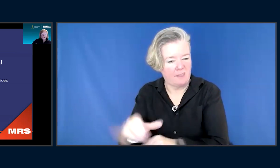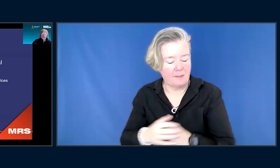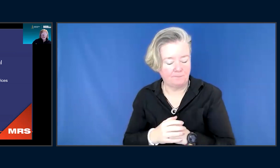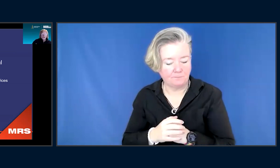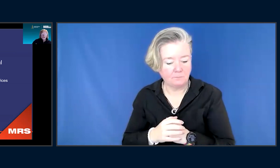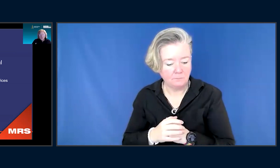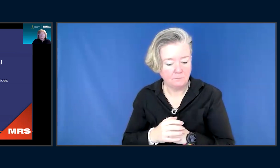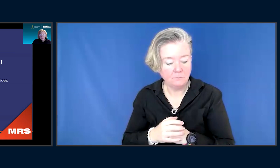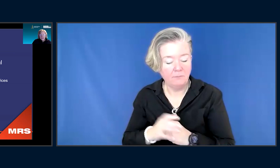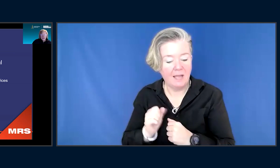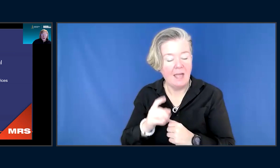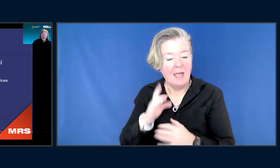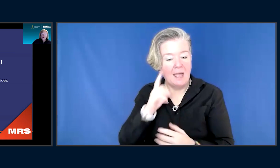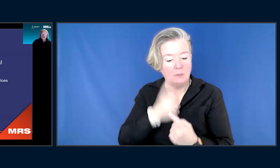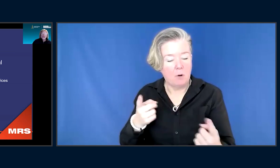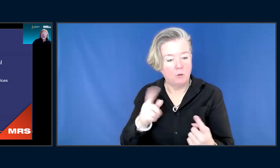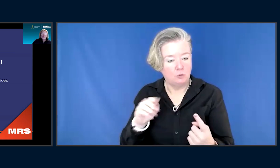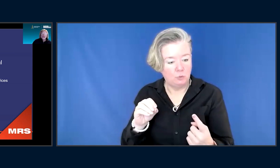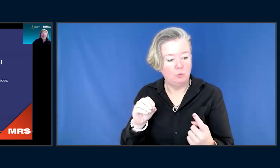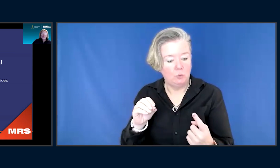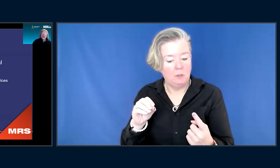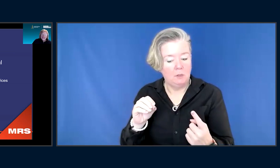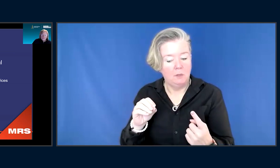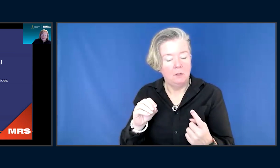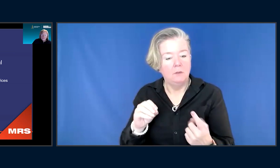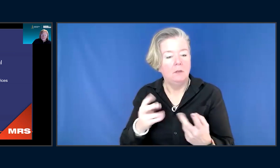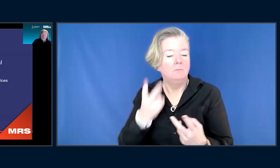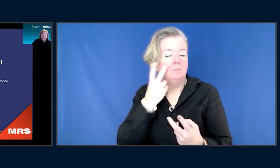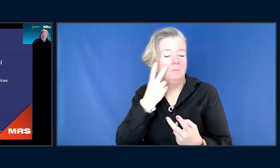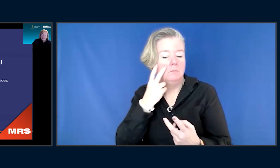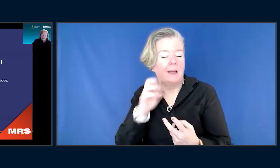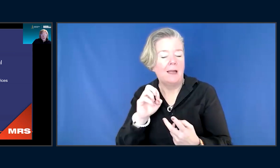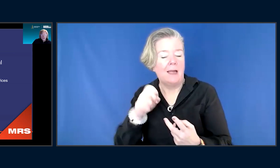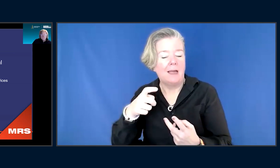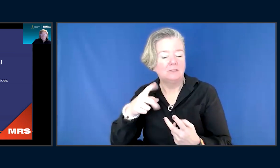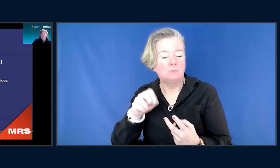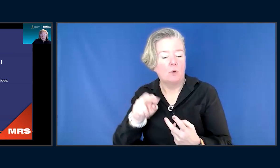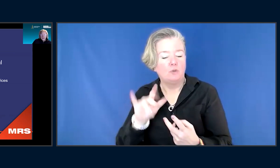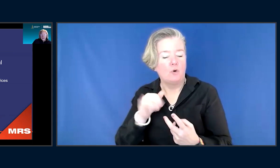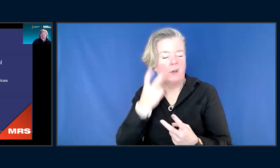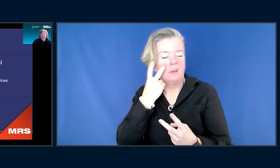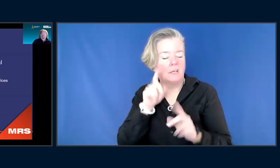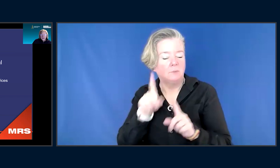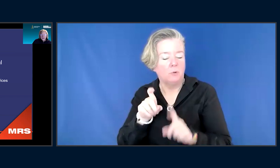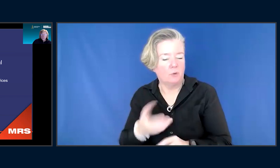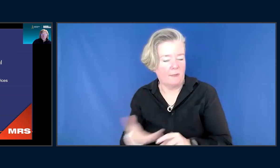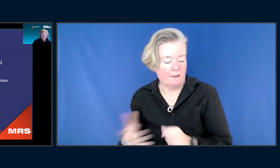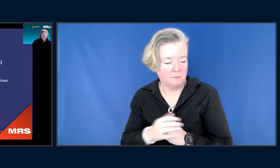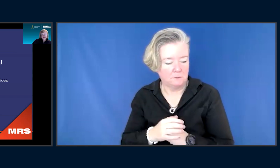or things like that, as opposed to just the exploratory, informational kinds of things.